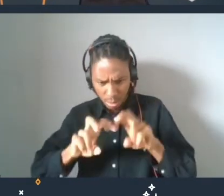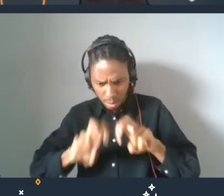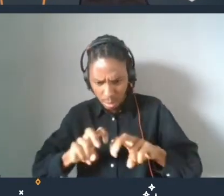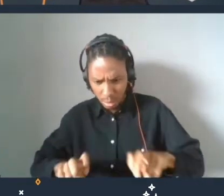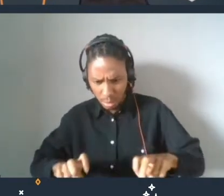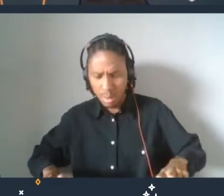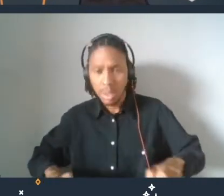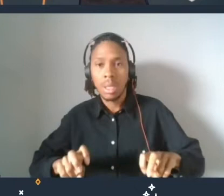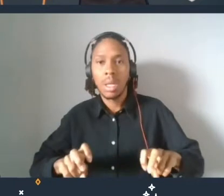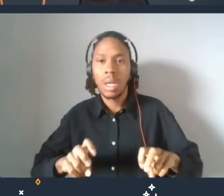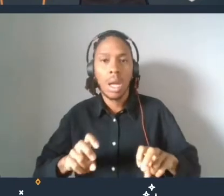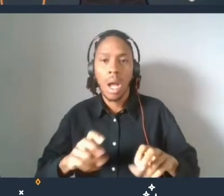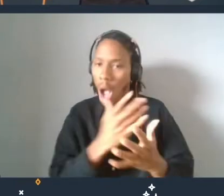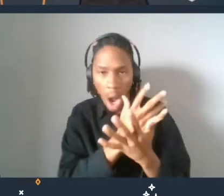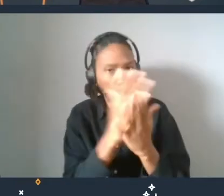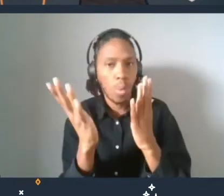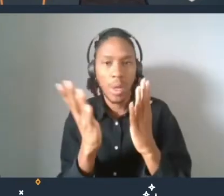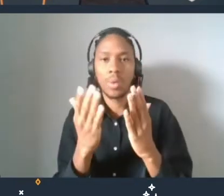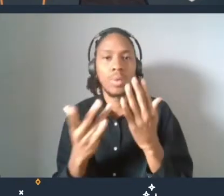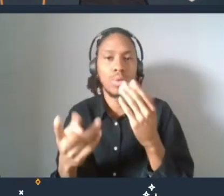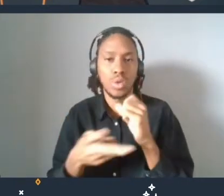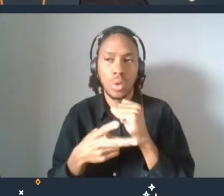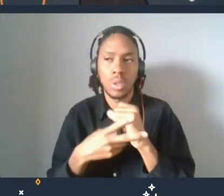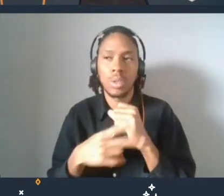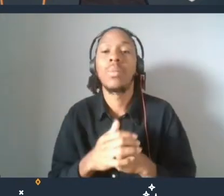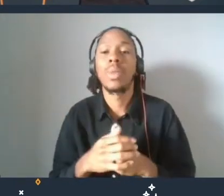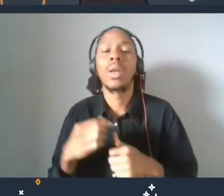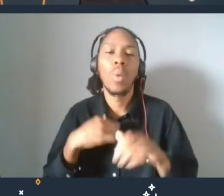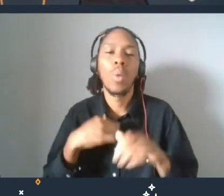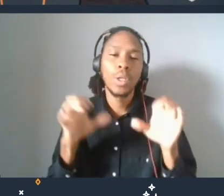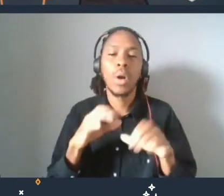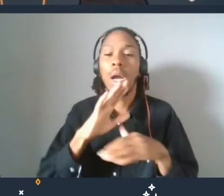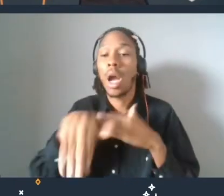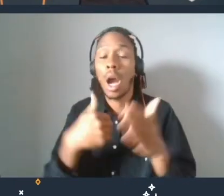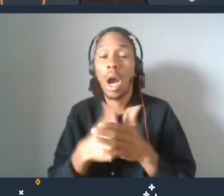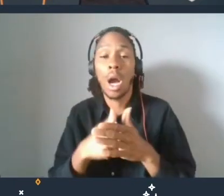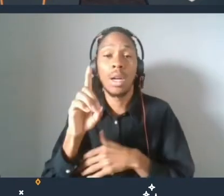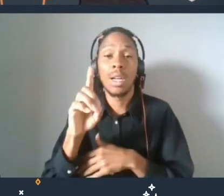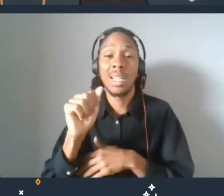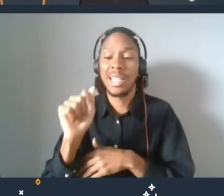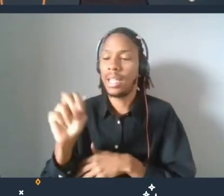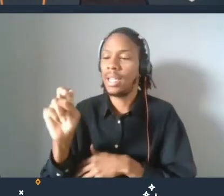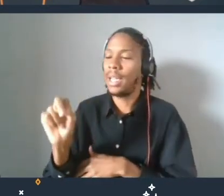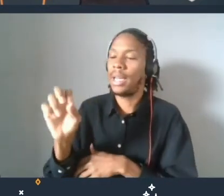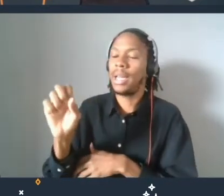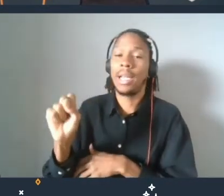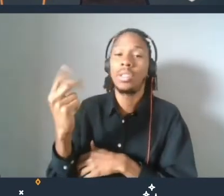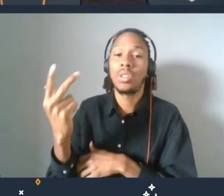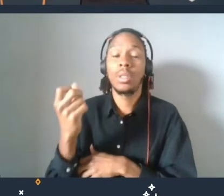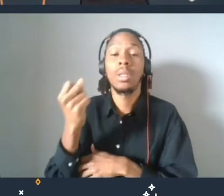all the way through storage. So we do this, of course, for all data in S3, but with the new checksum options we've introduced,